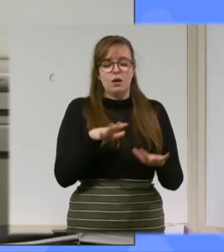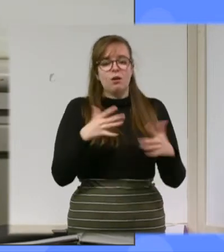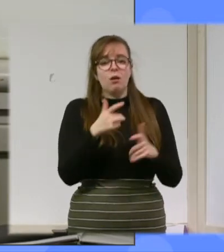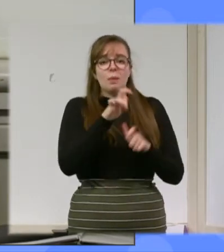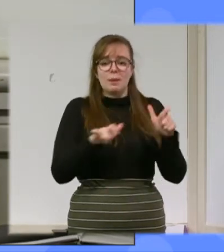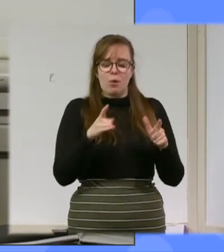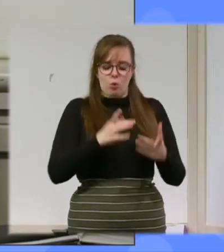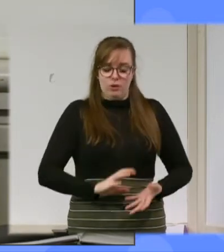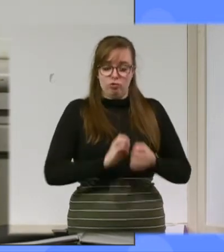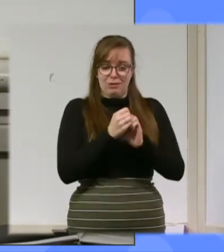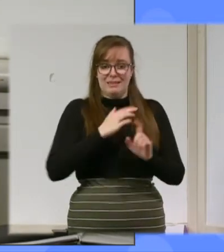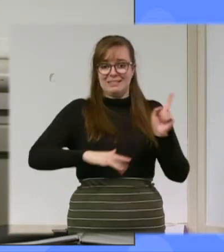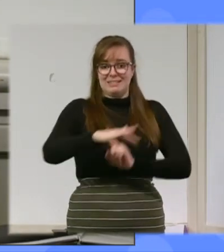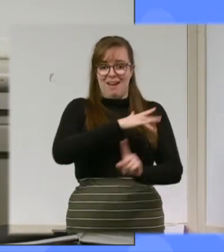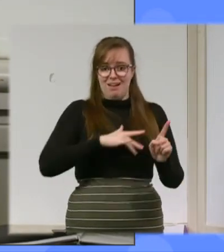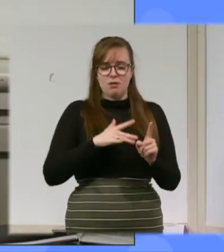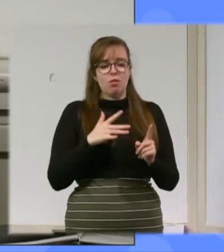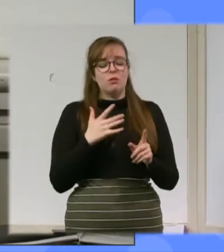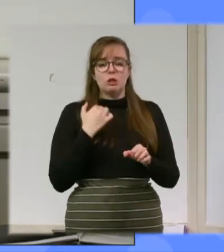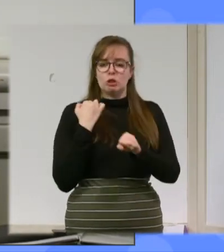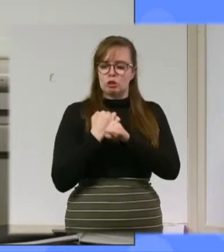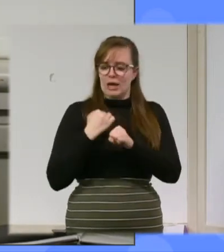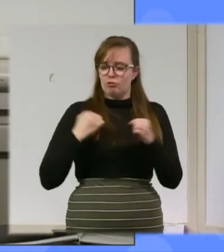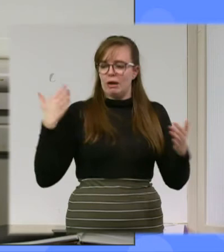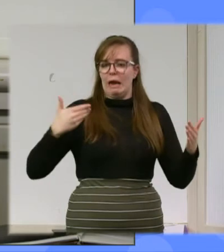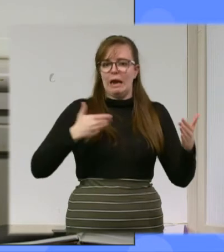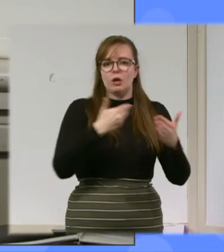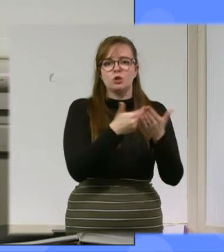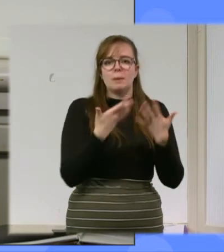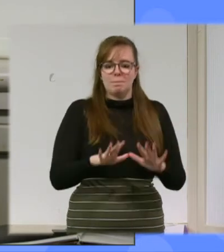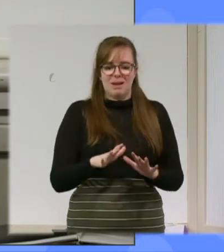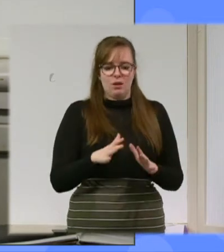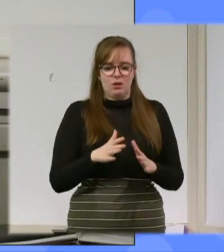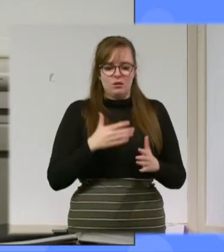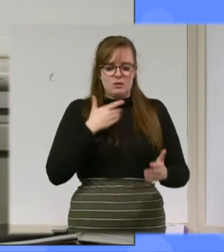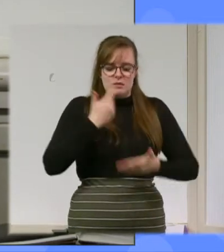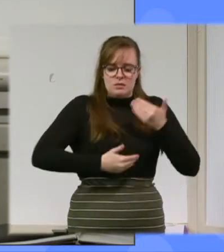society the generation that have brought many of the benefits that we now are